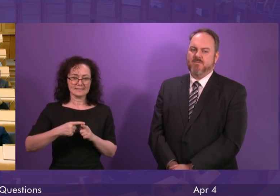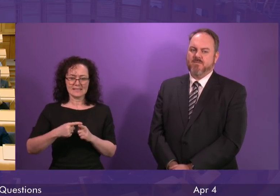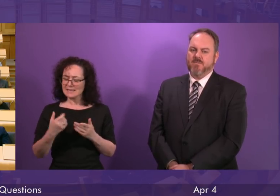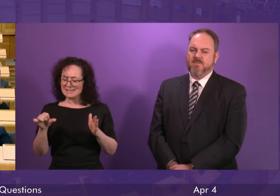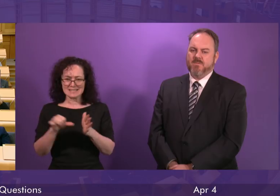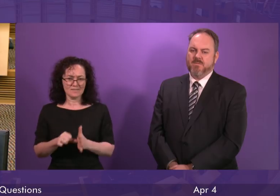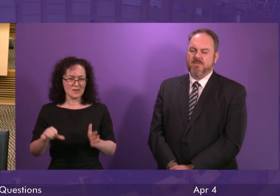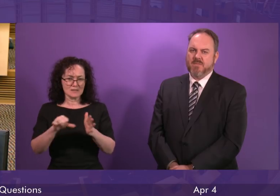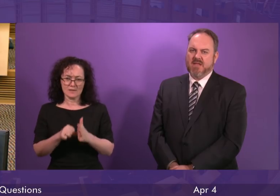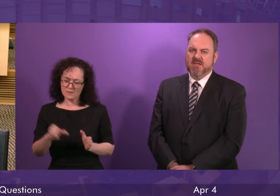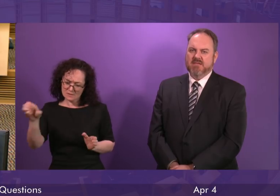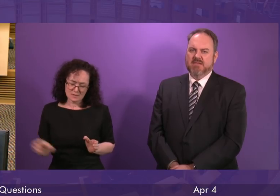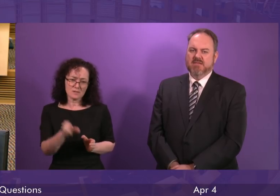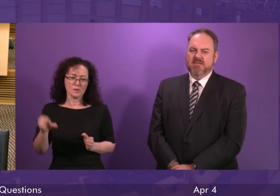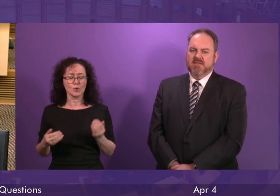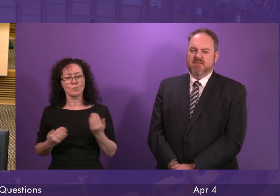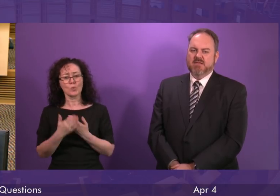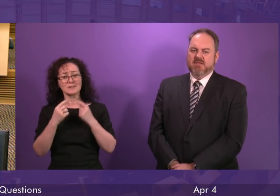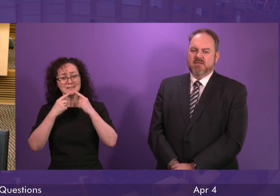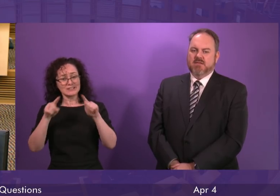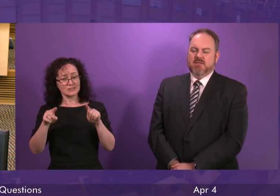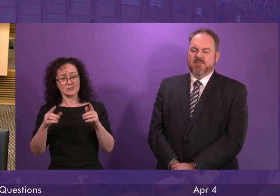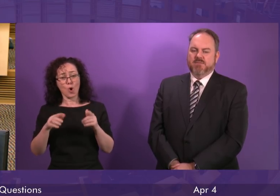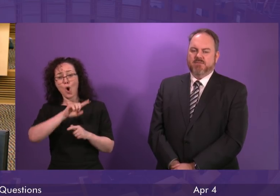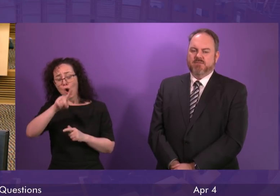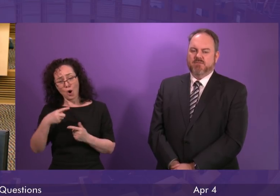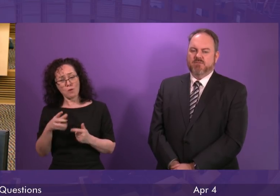This is a challenge for many countries, but it is a challenge that this Government is